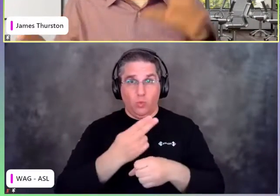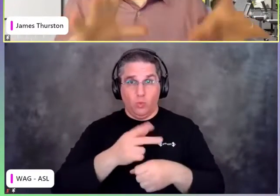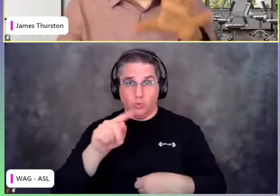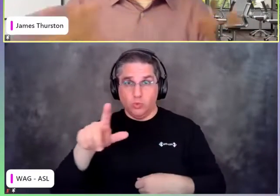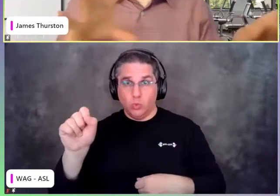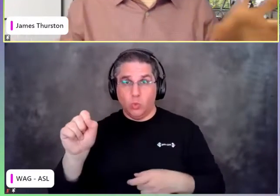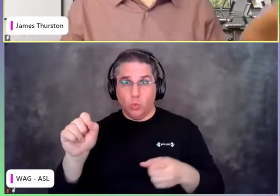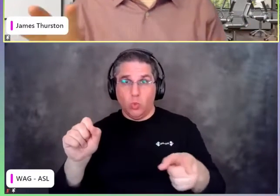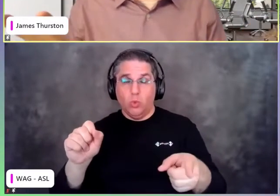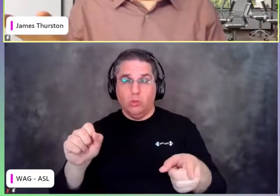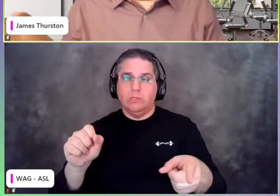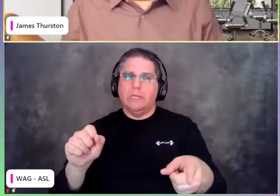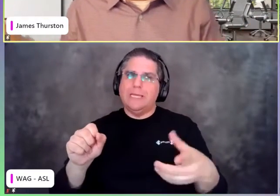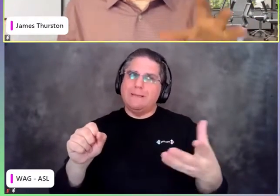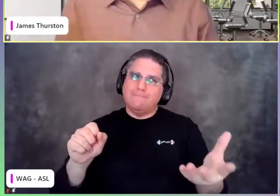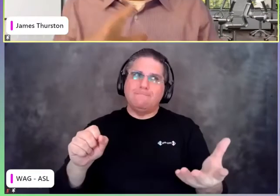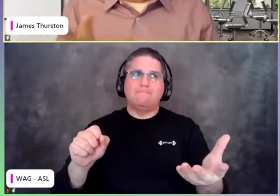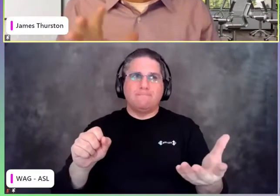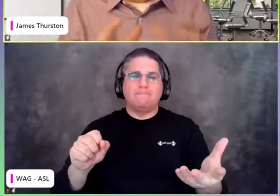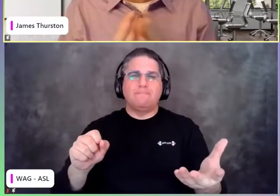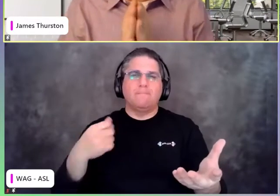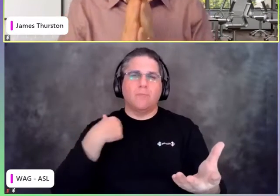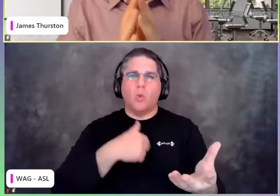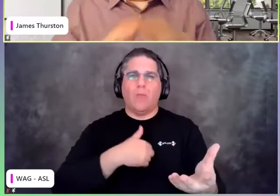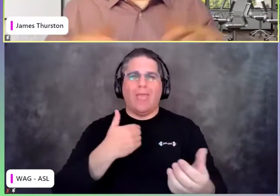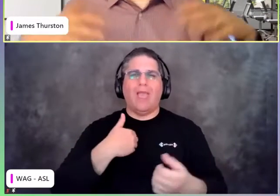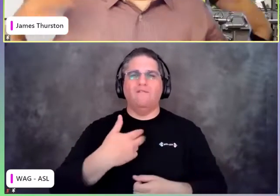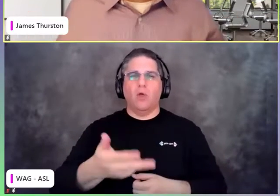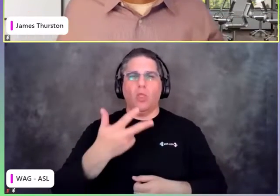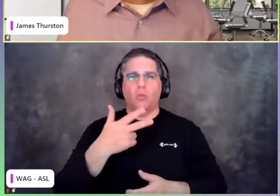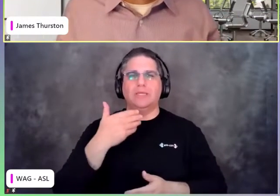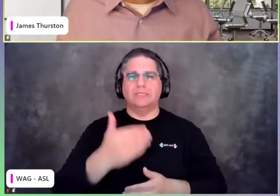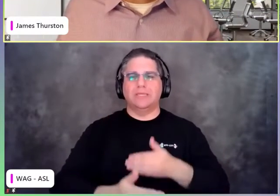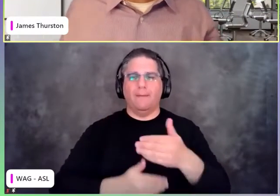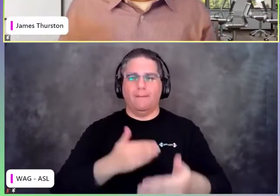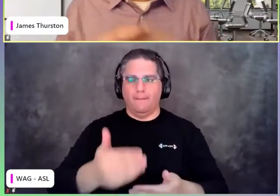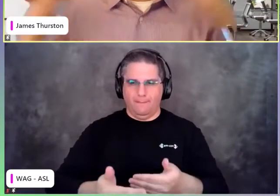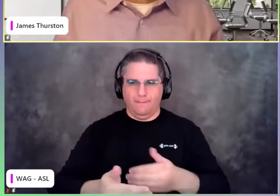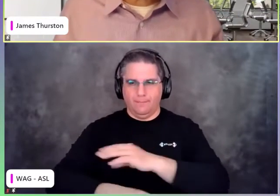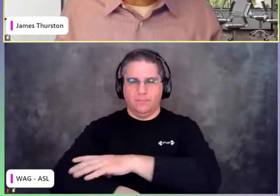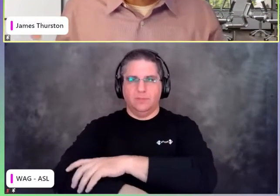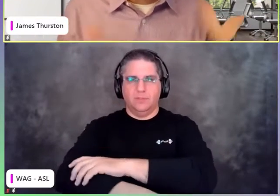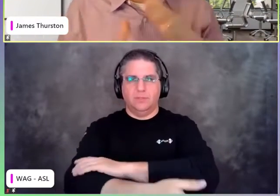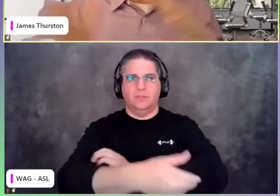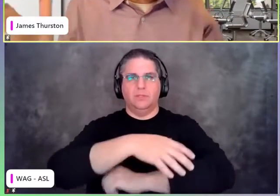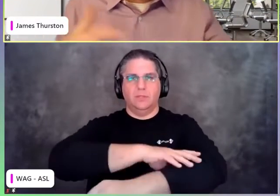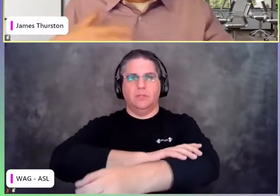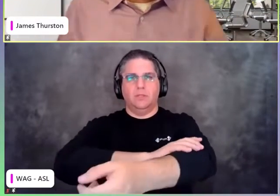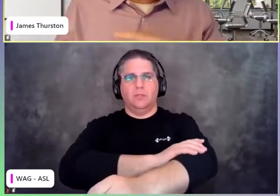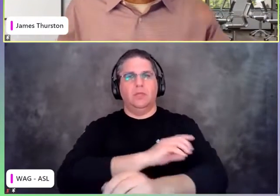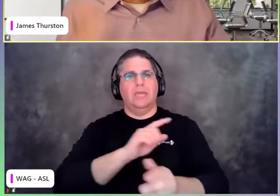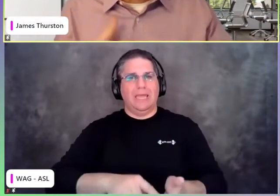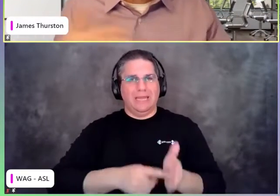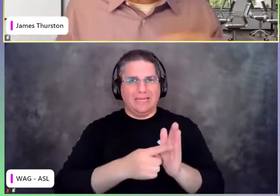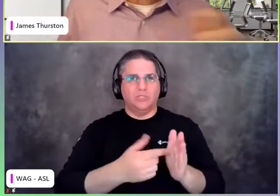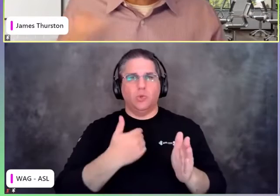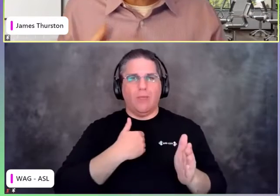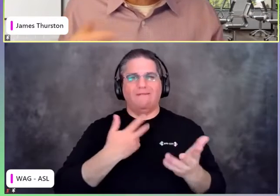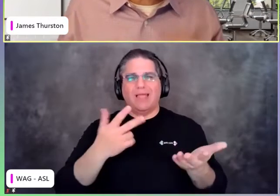participate in the process. I know that in the process that I've led, and the application of these tools, we've sort of looked at a three step